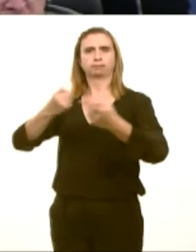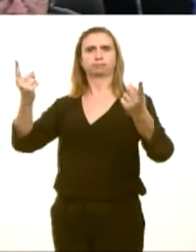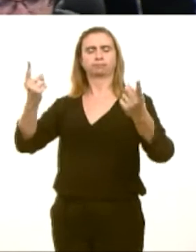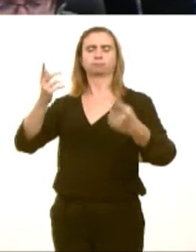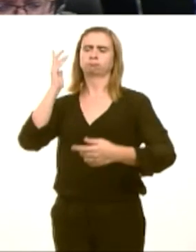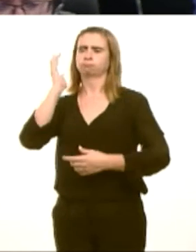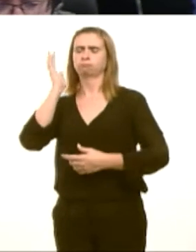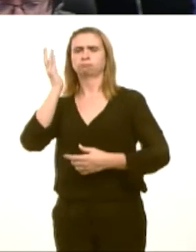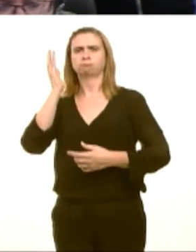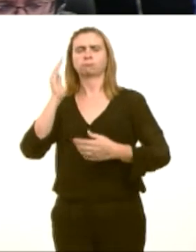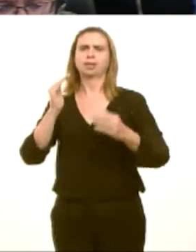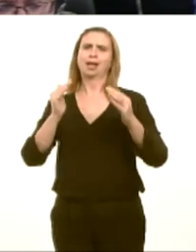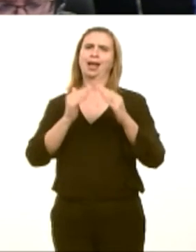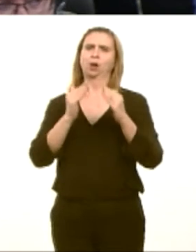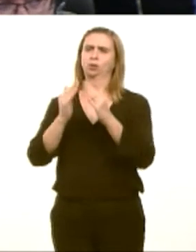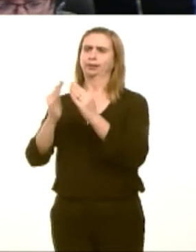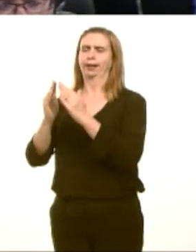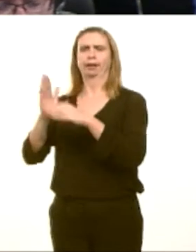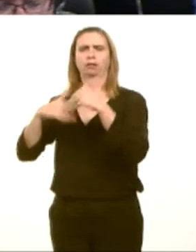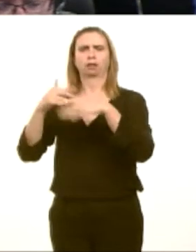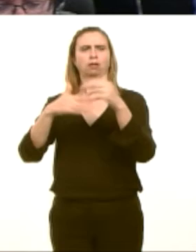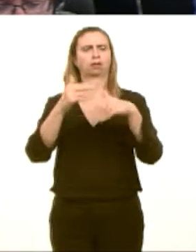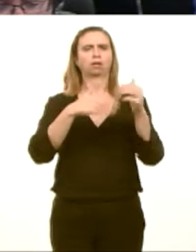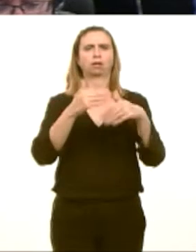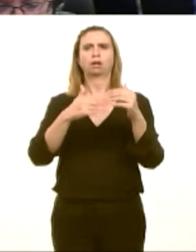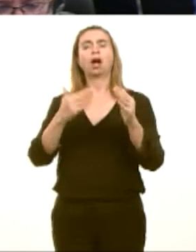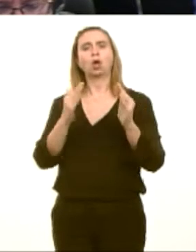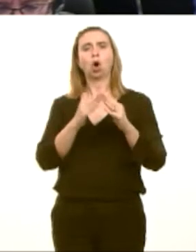housing supply pact between the Welsh Government and the Home Builders Federation.